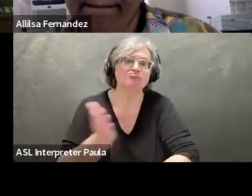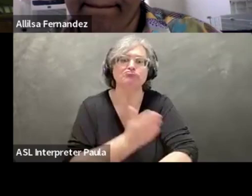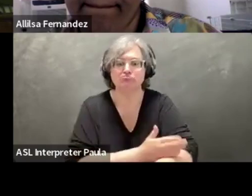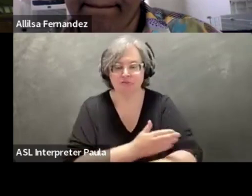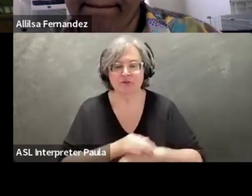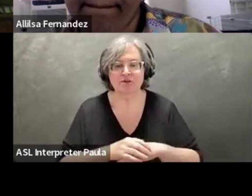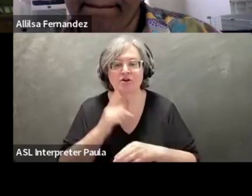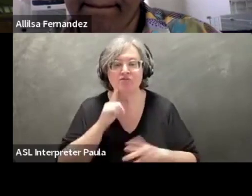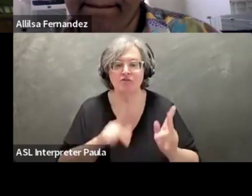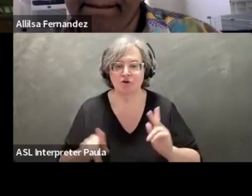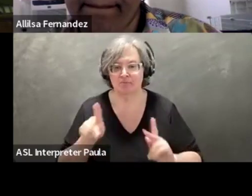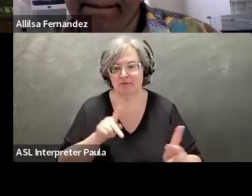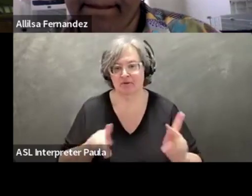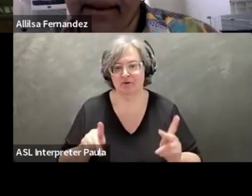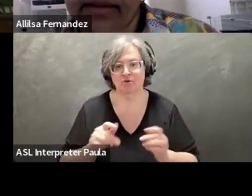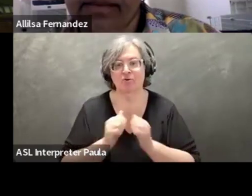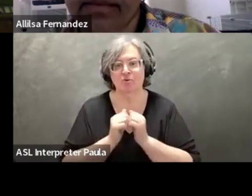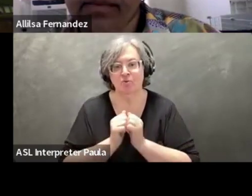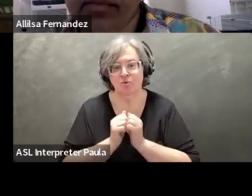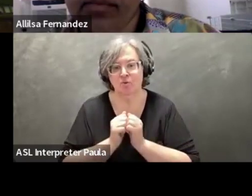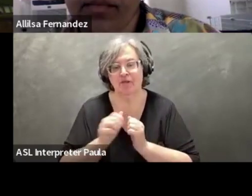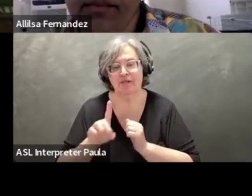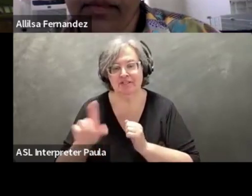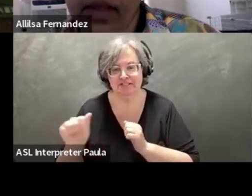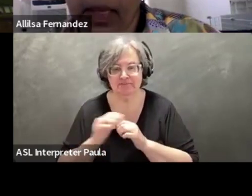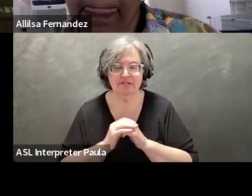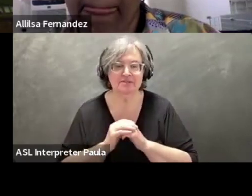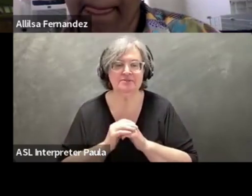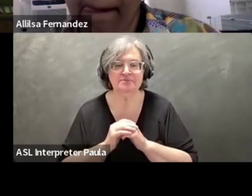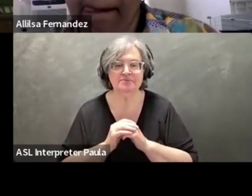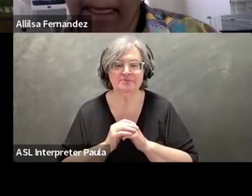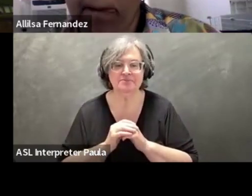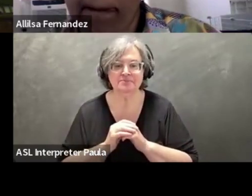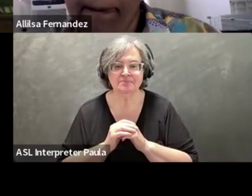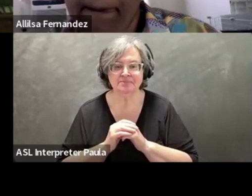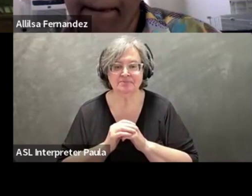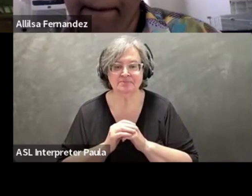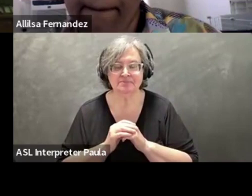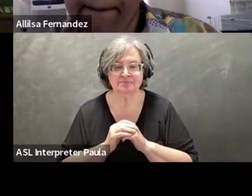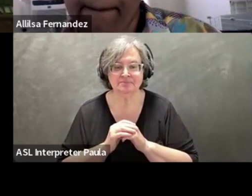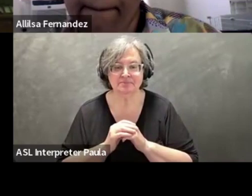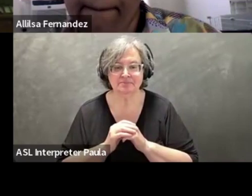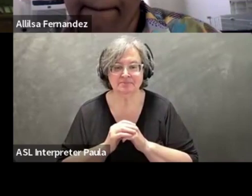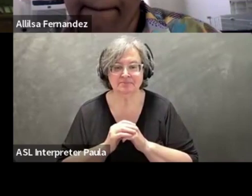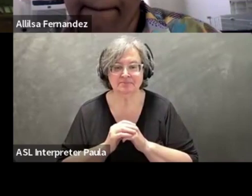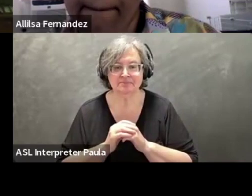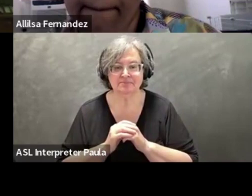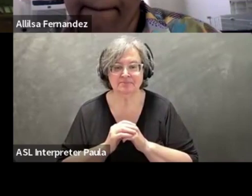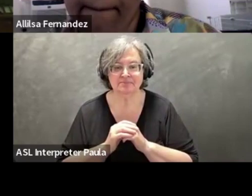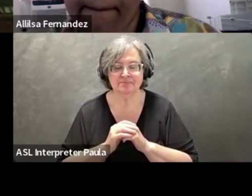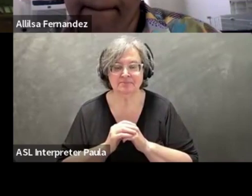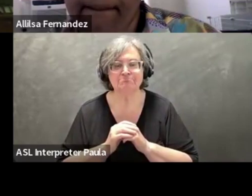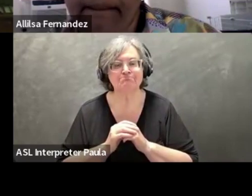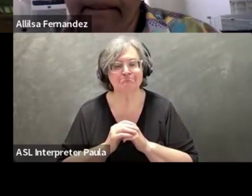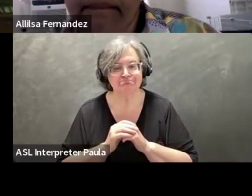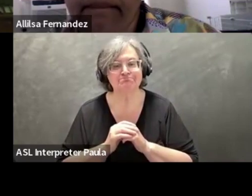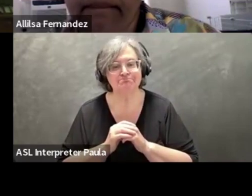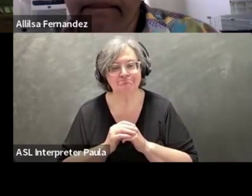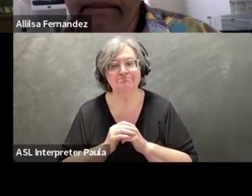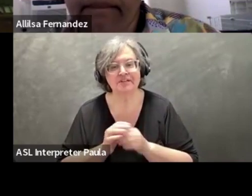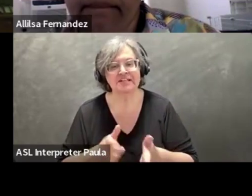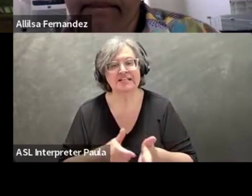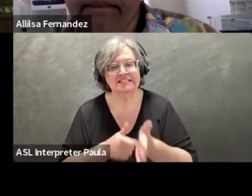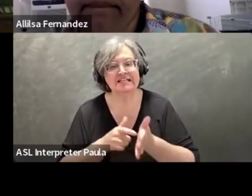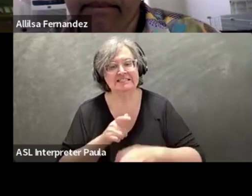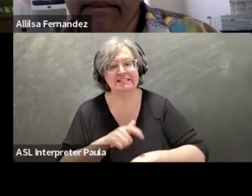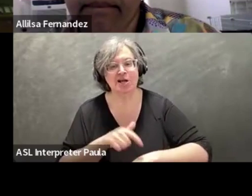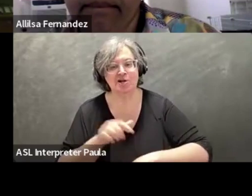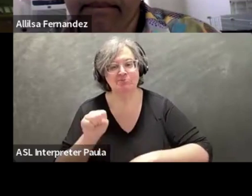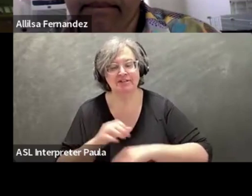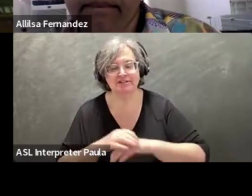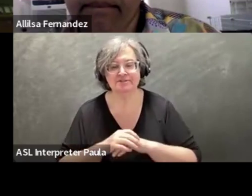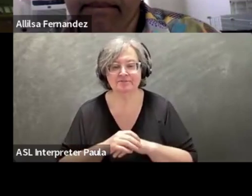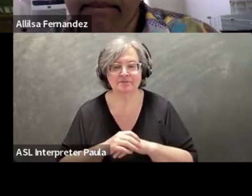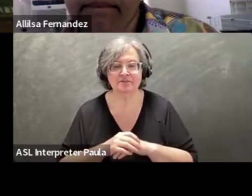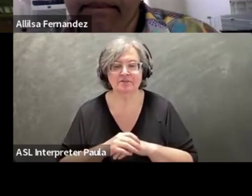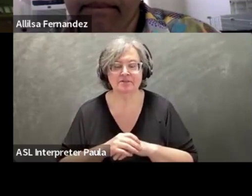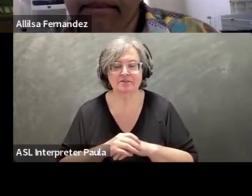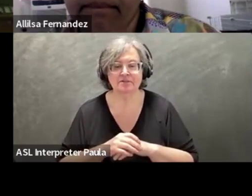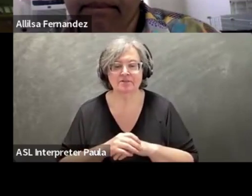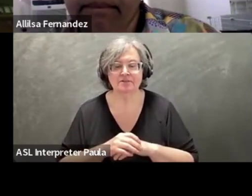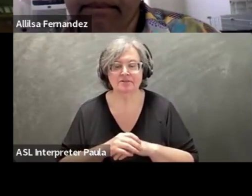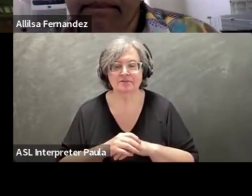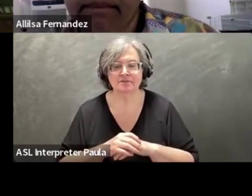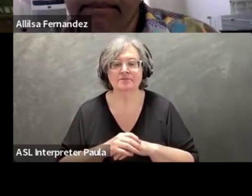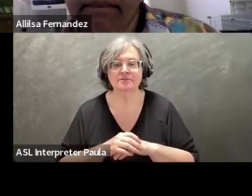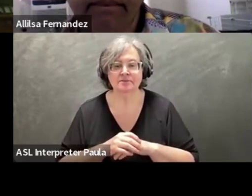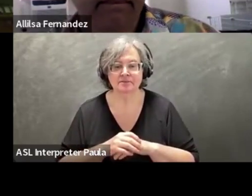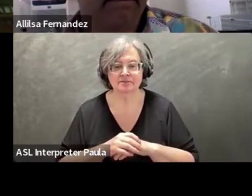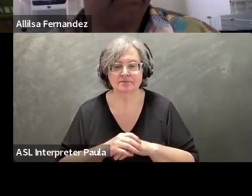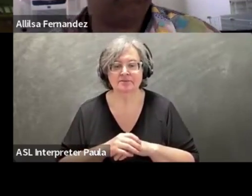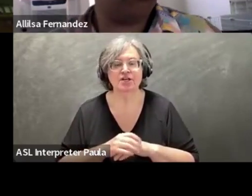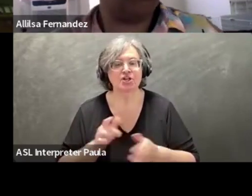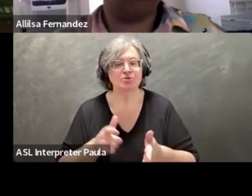people disabilities and it takes time and people from all walks